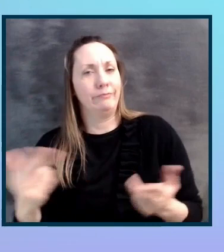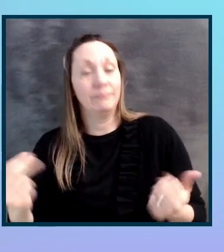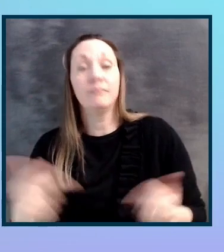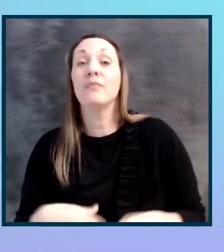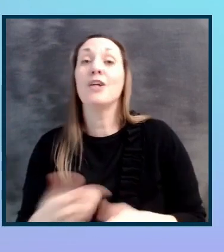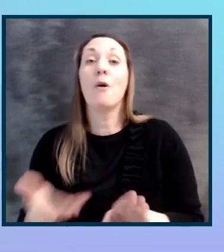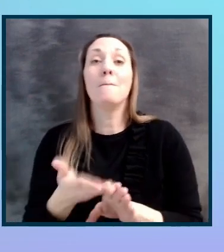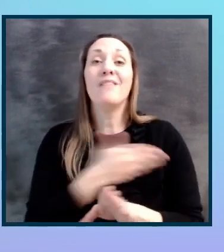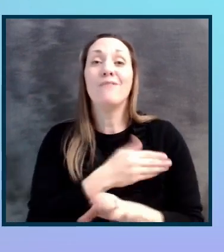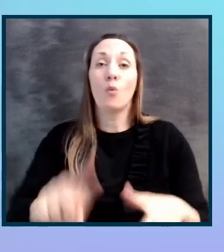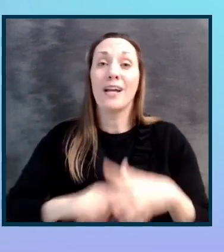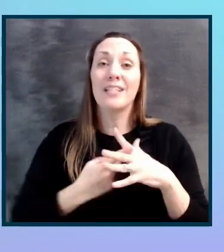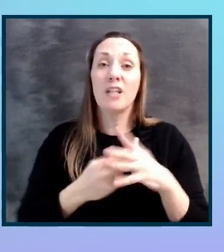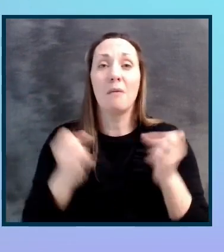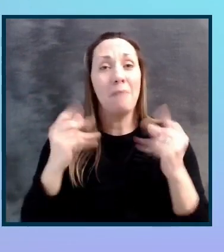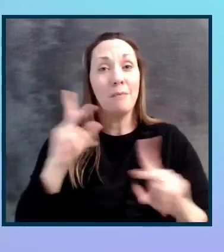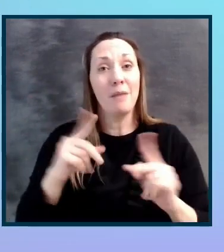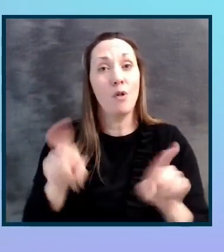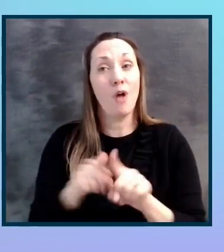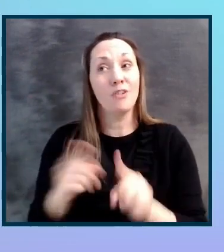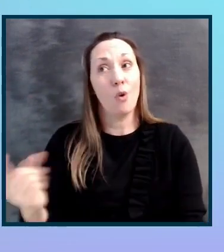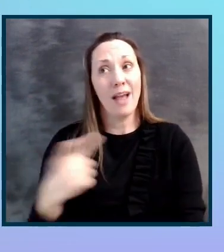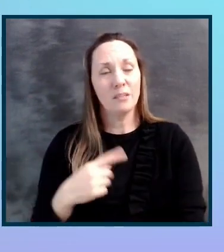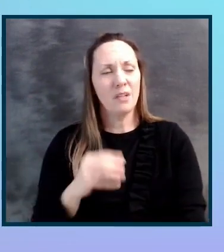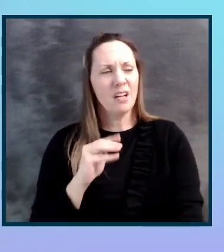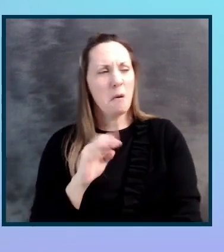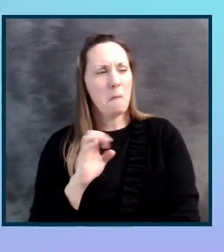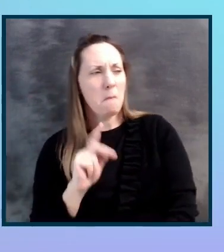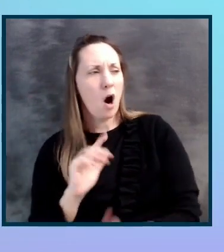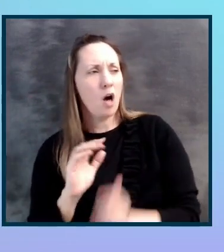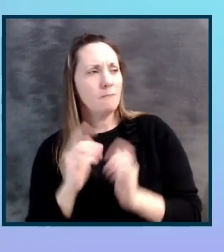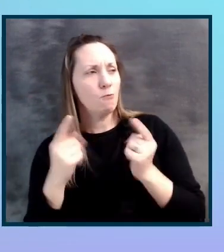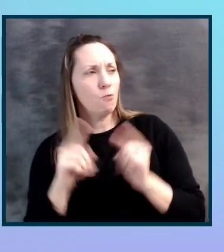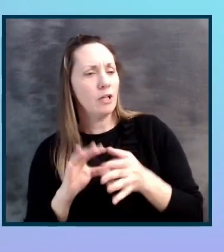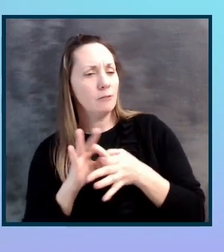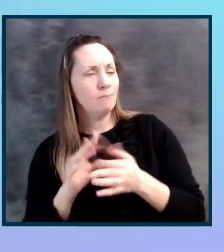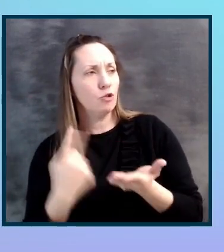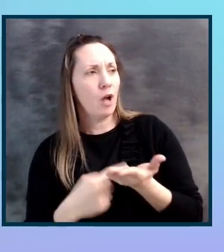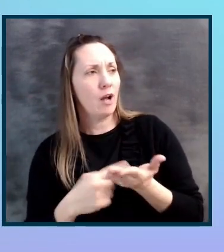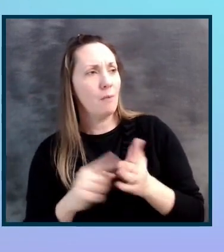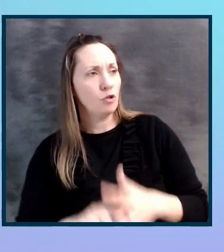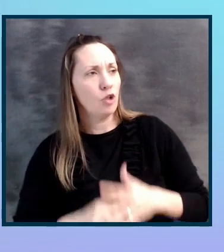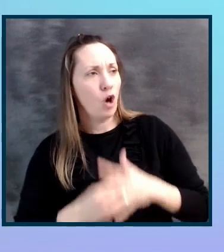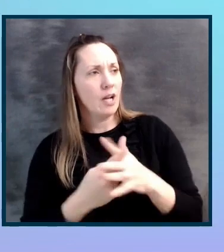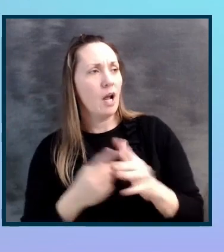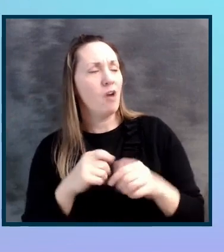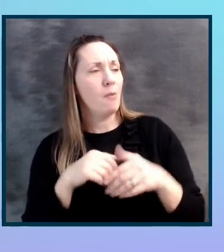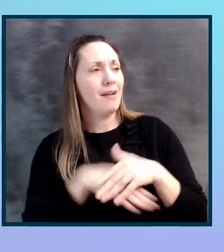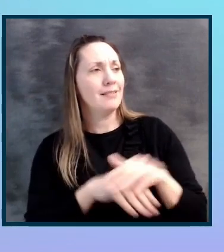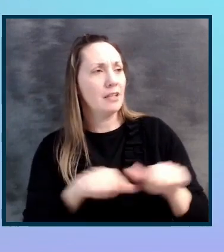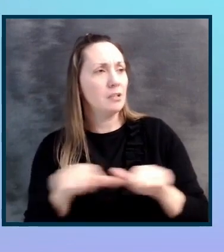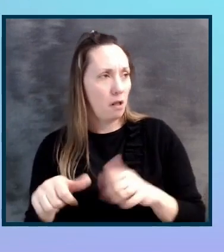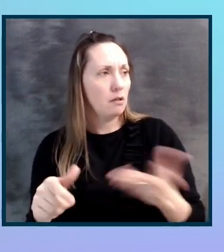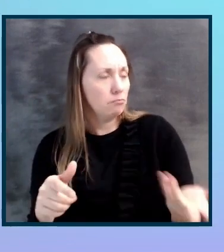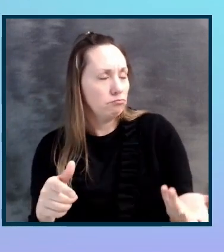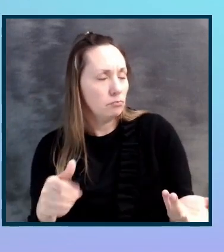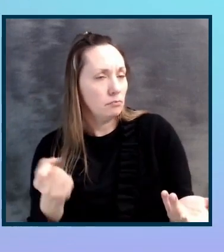a lot of people also have asked me this question, "Mark, when you talk about starting up from an accessibility side of things, right?"